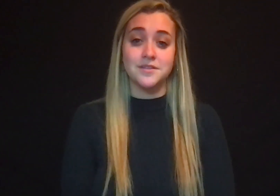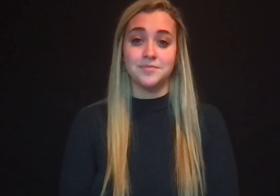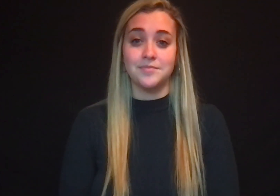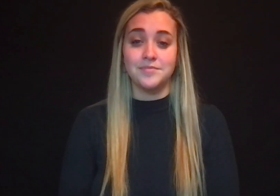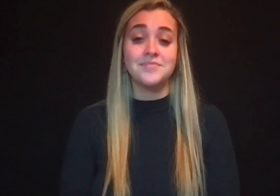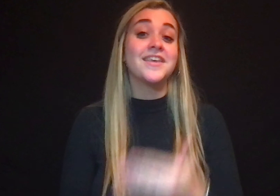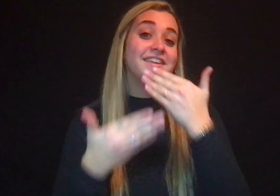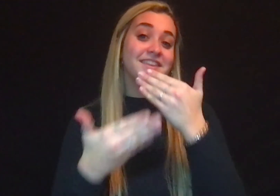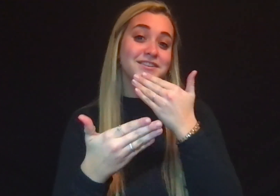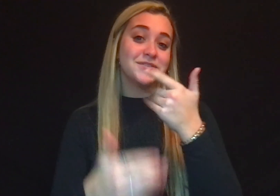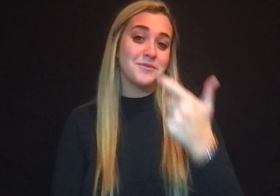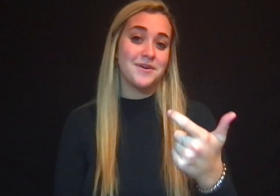Thanks for watching!